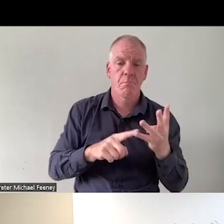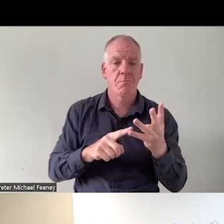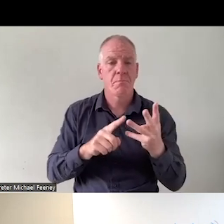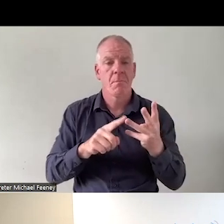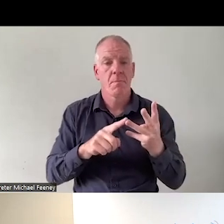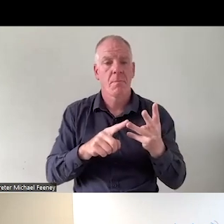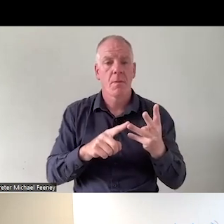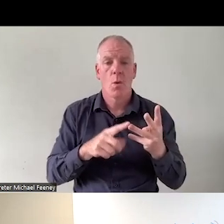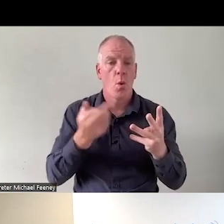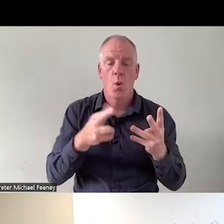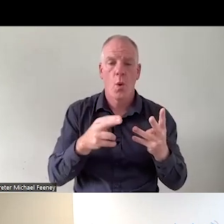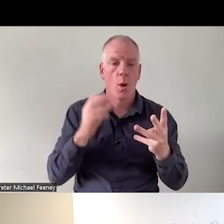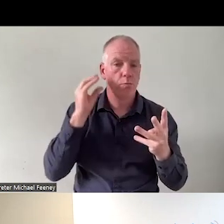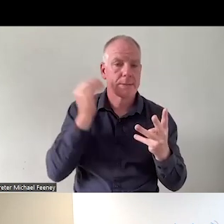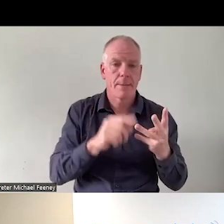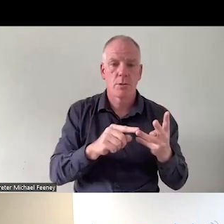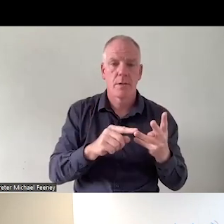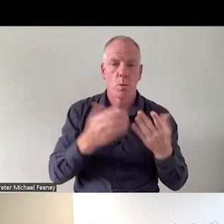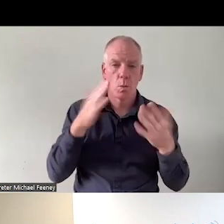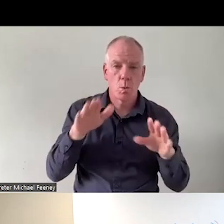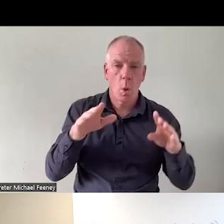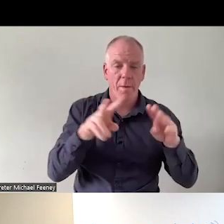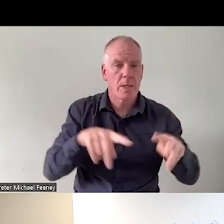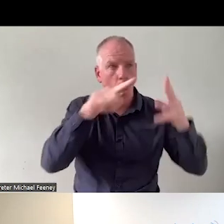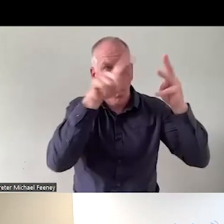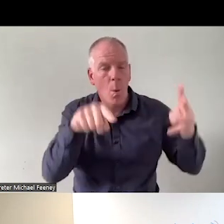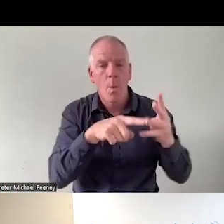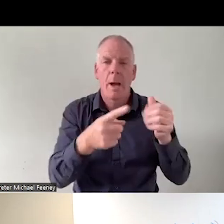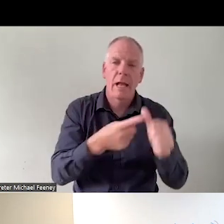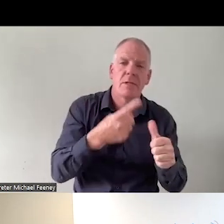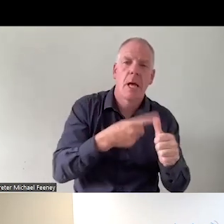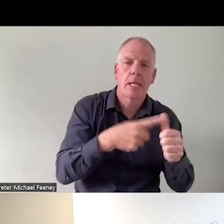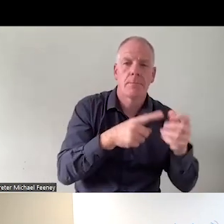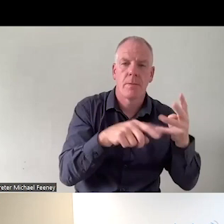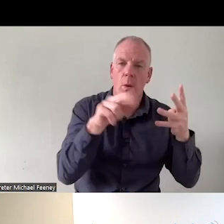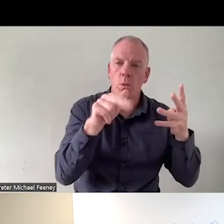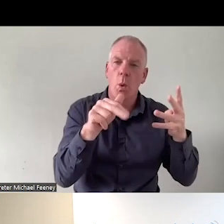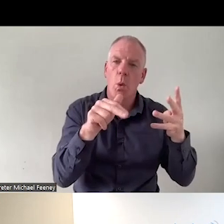where you might have show reels running, advanced adverts of upcoming shows, that kind of thing.